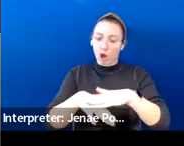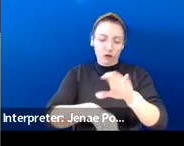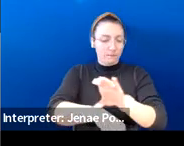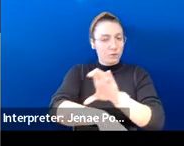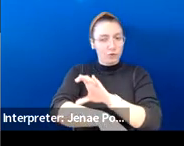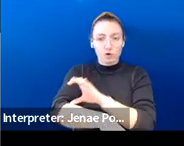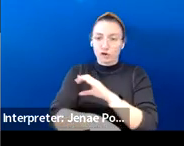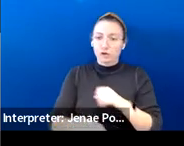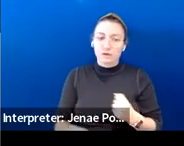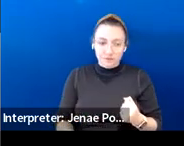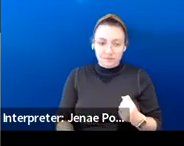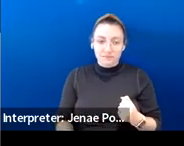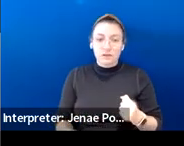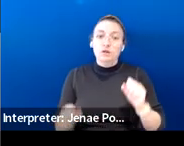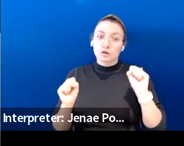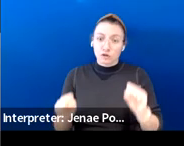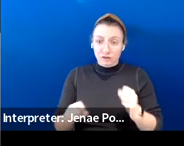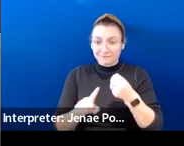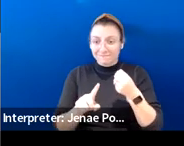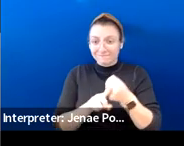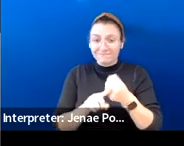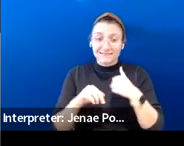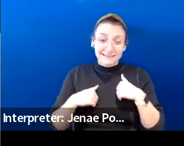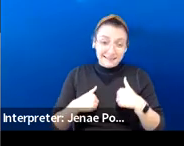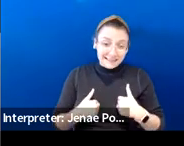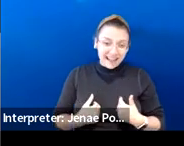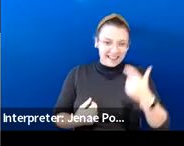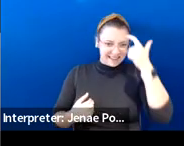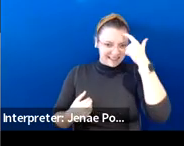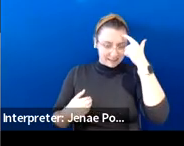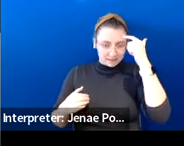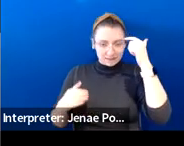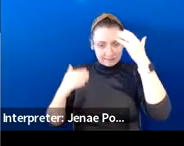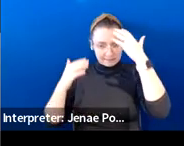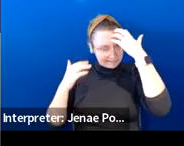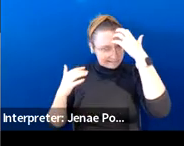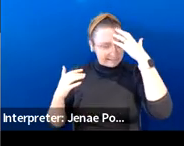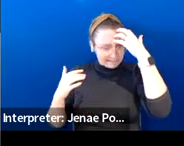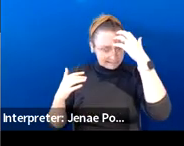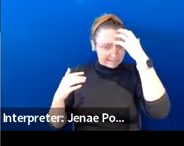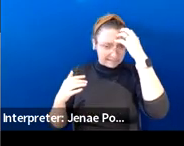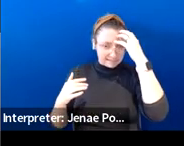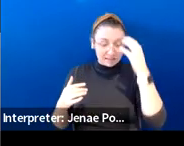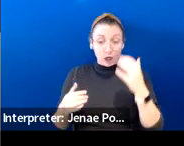And this can lead to tiredness, brain fatigue from over exaggeration lead to bad skin and sleep deprivation